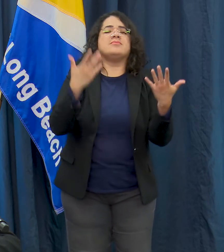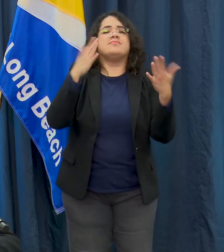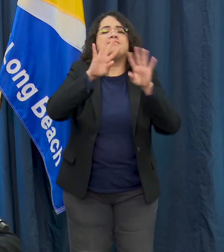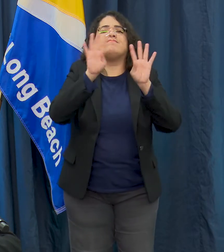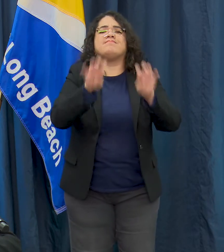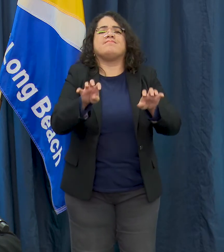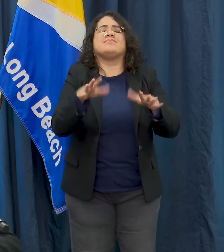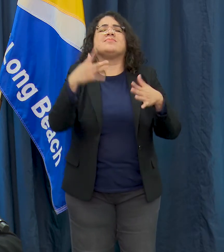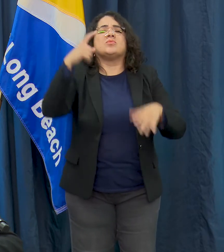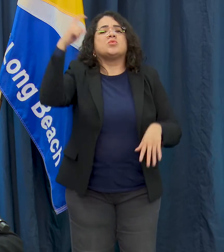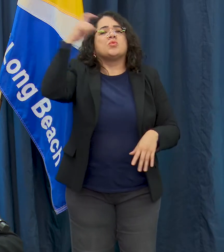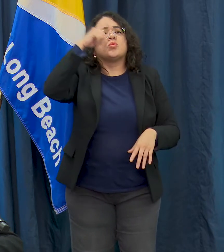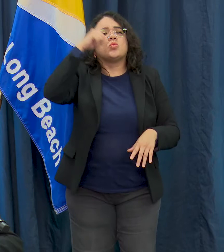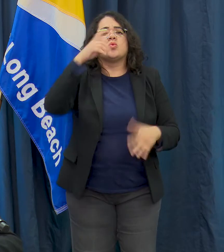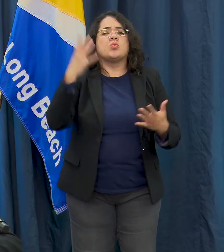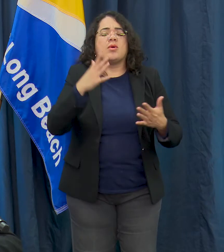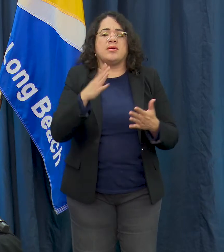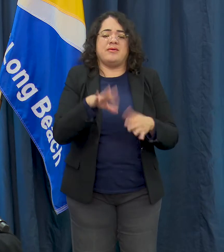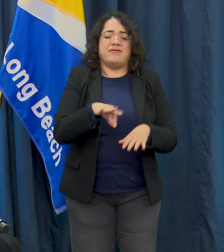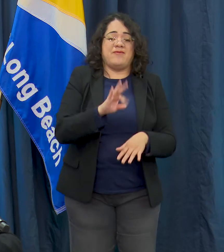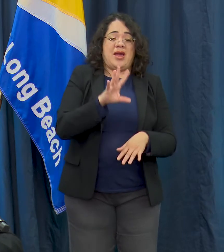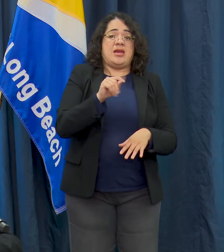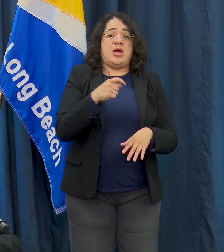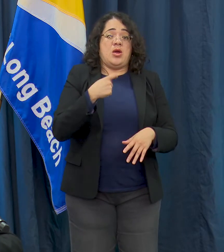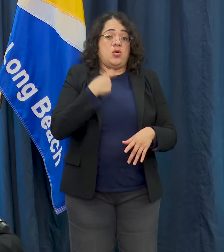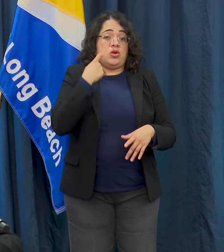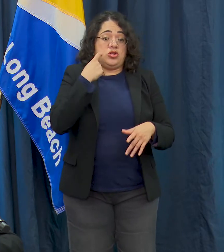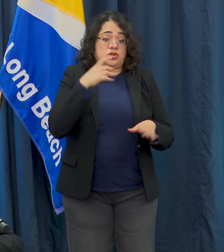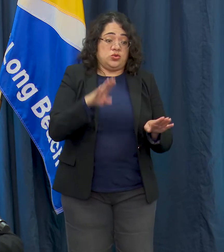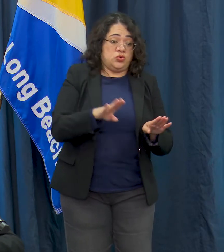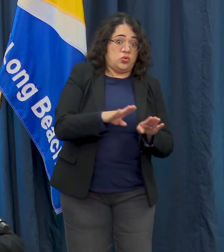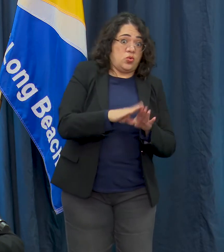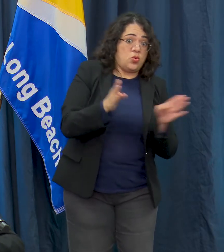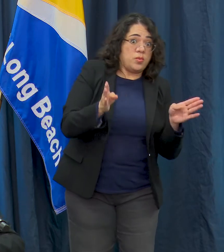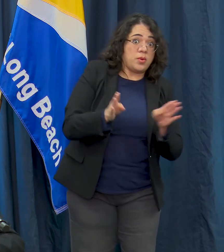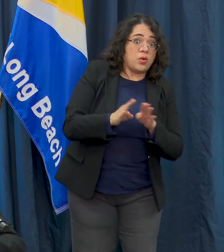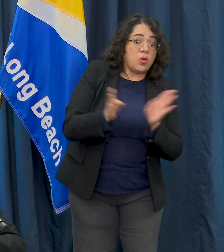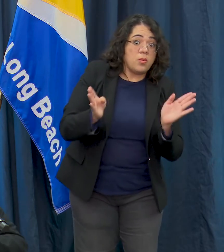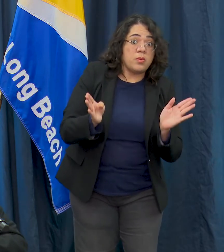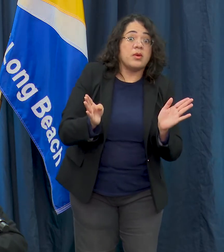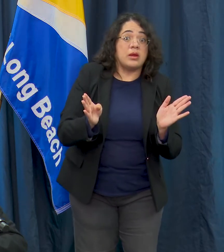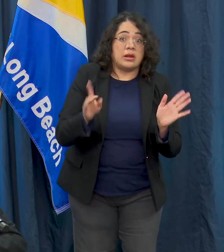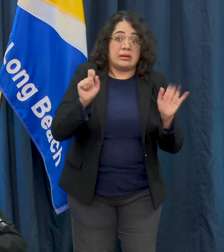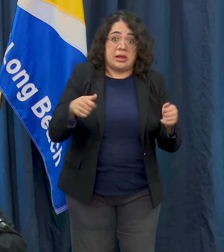first find out if what we just did is something that we're able to handle, or